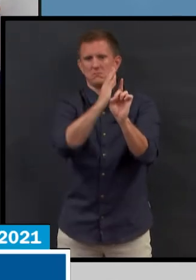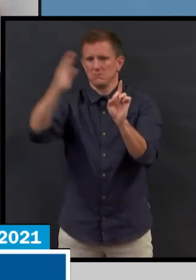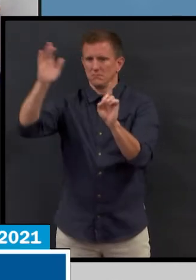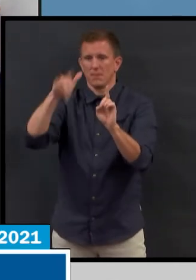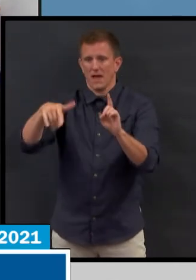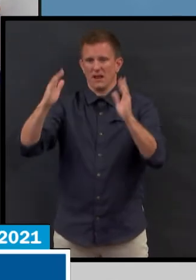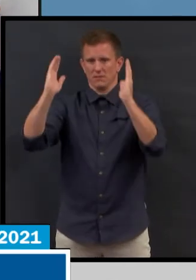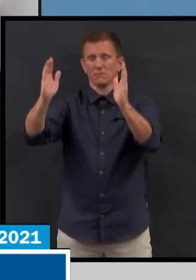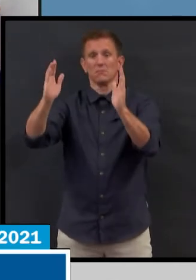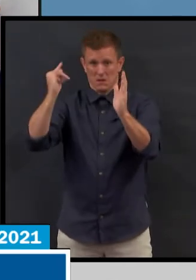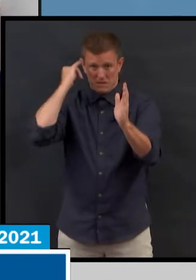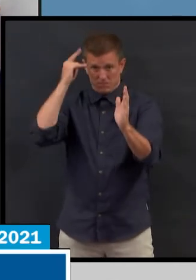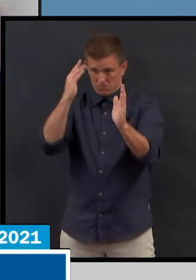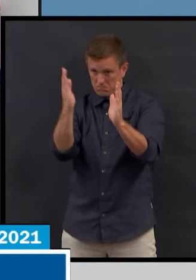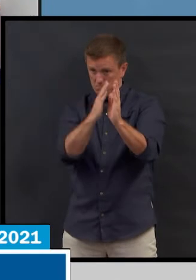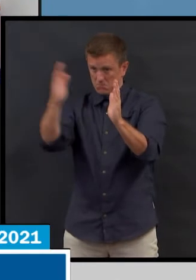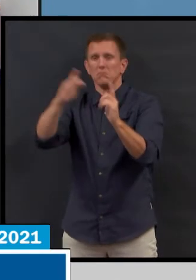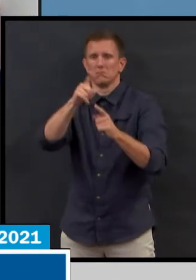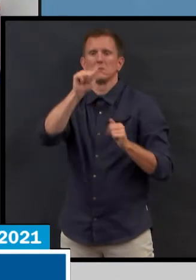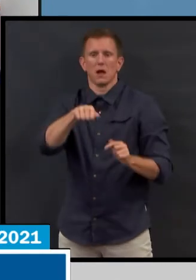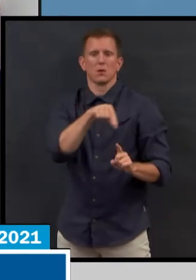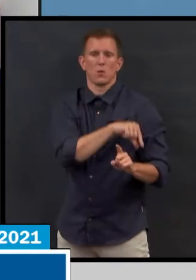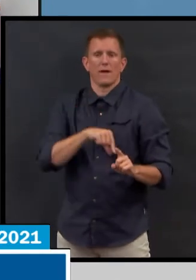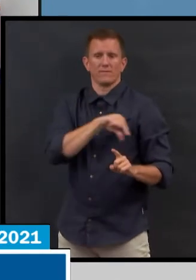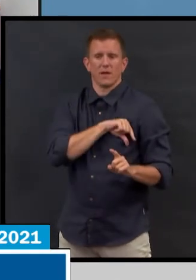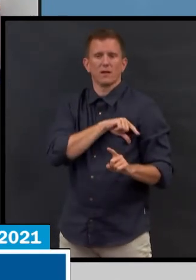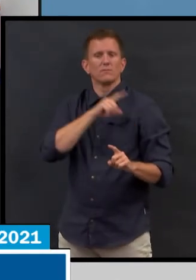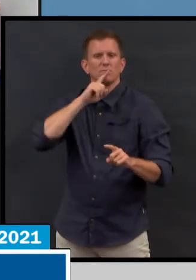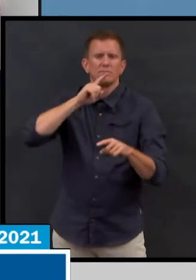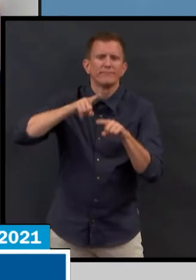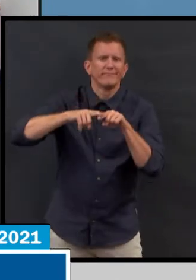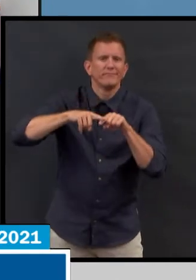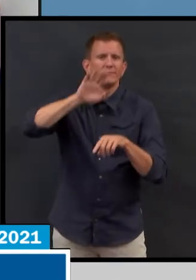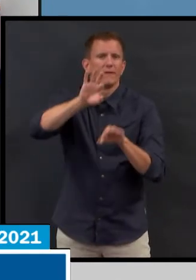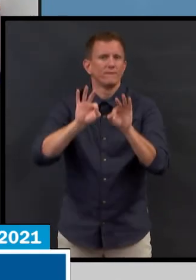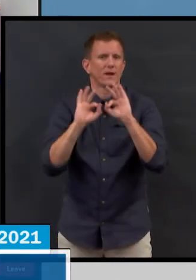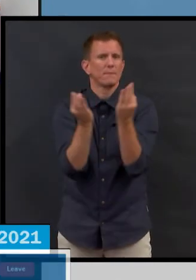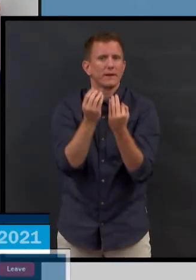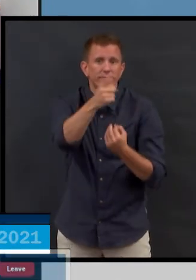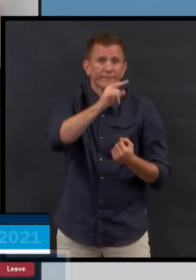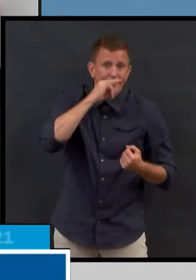um size as well so we have all that information on our website you can check that out it's the